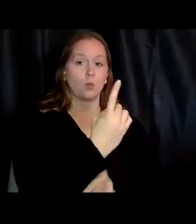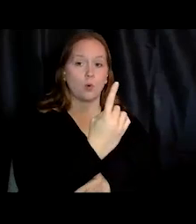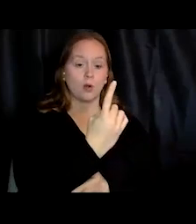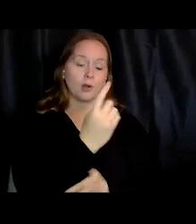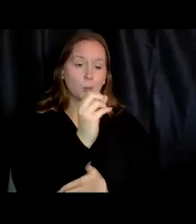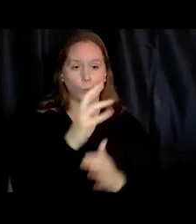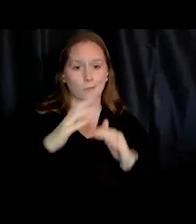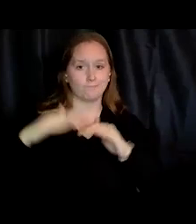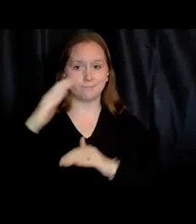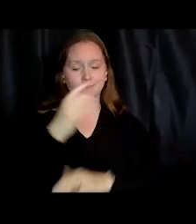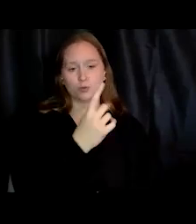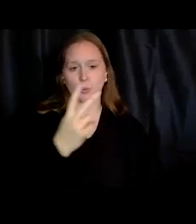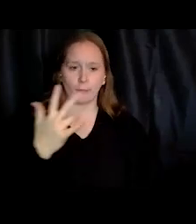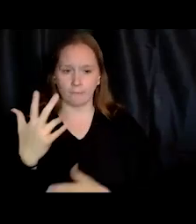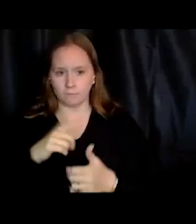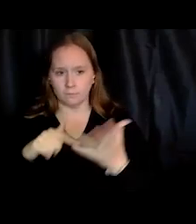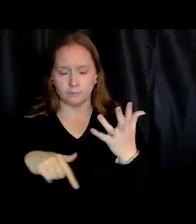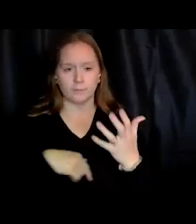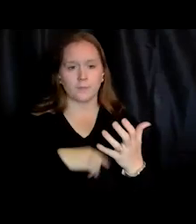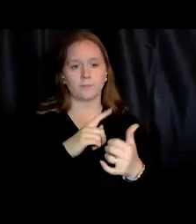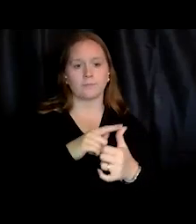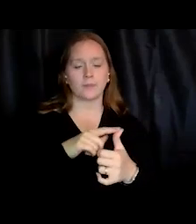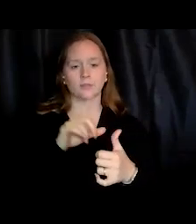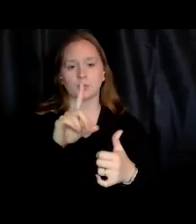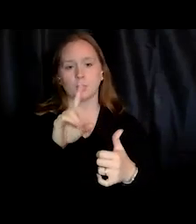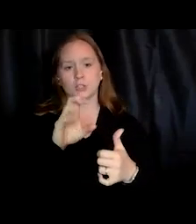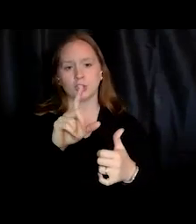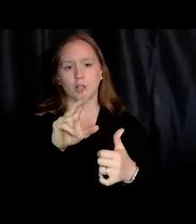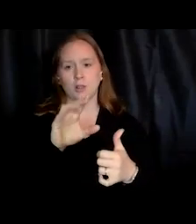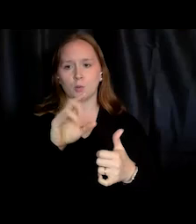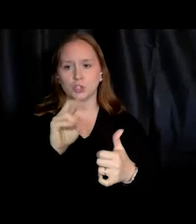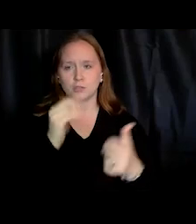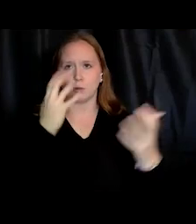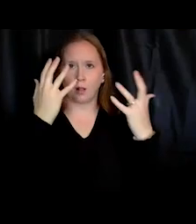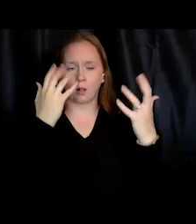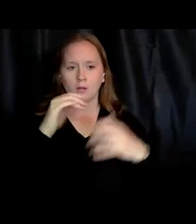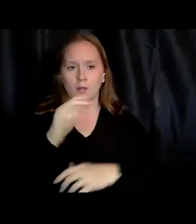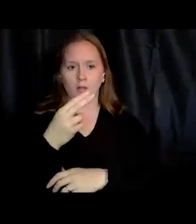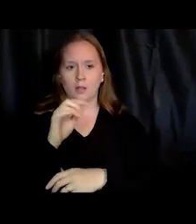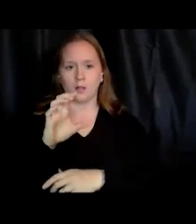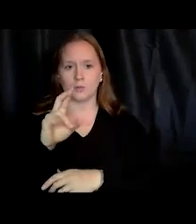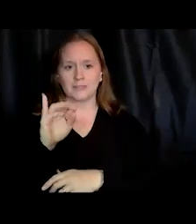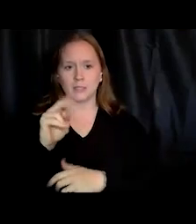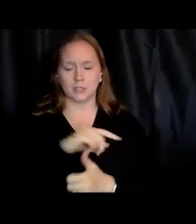delusions or hallucinations, disorganized thinking, or grossly disorganized behavior.